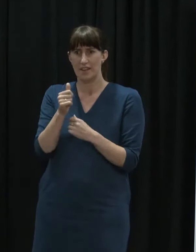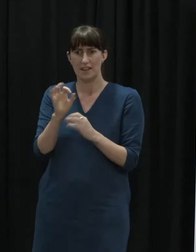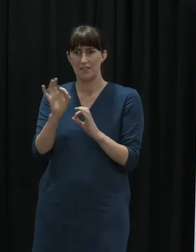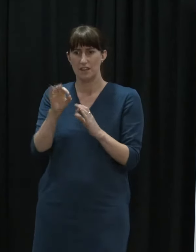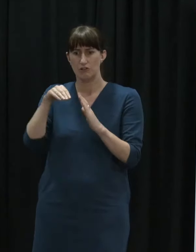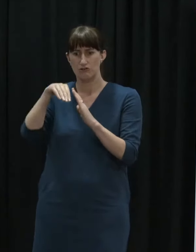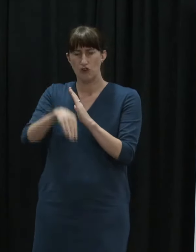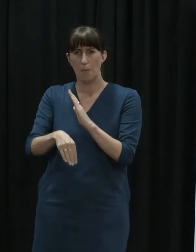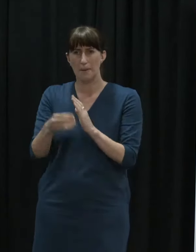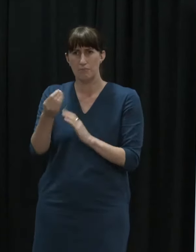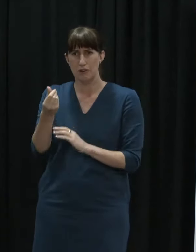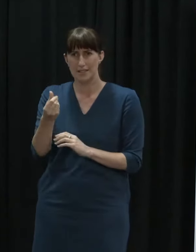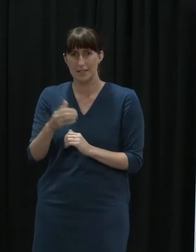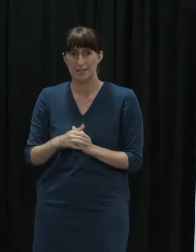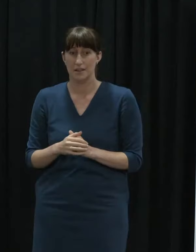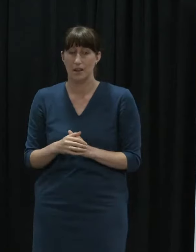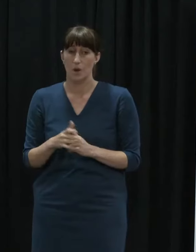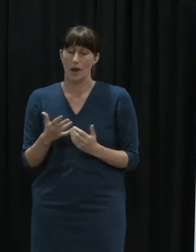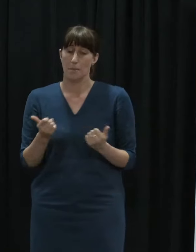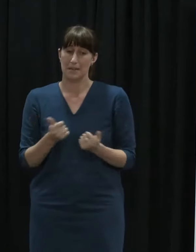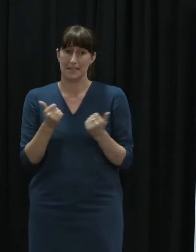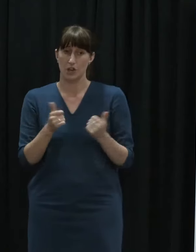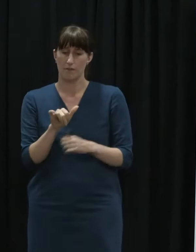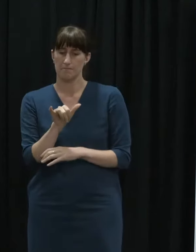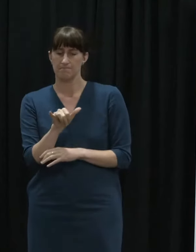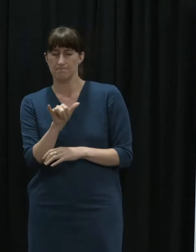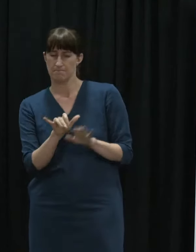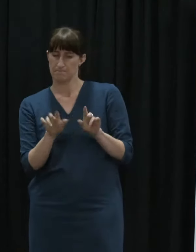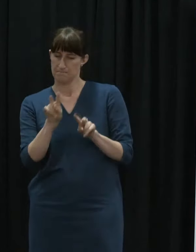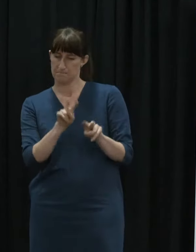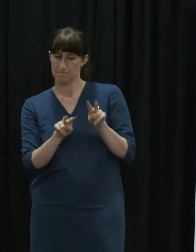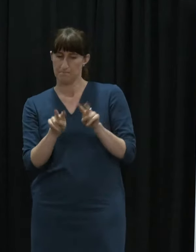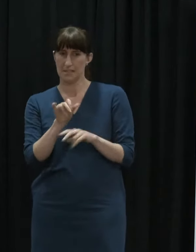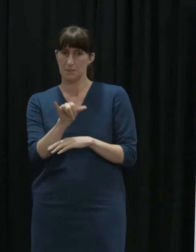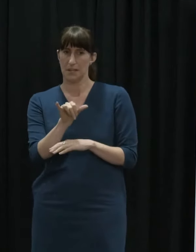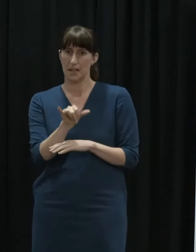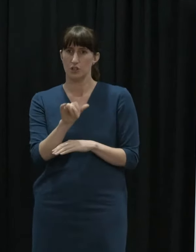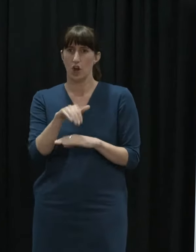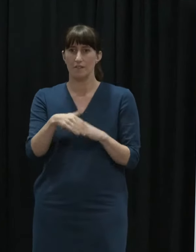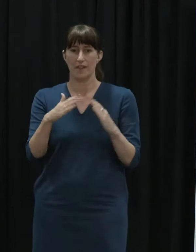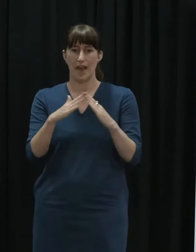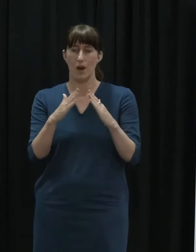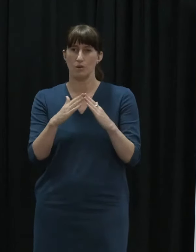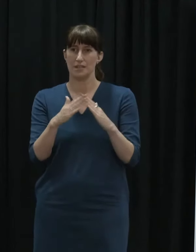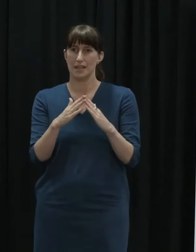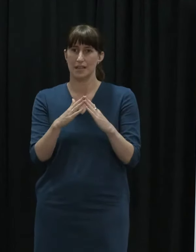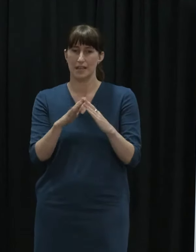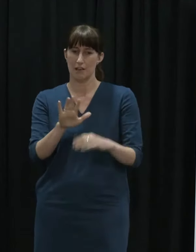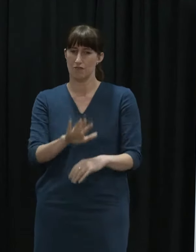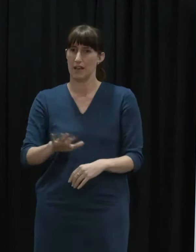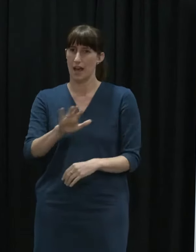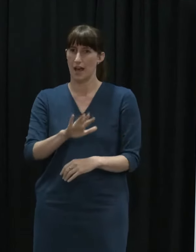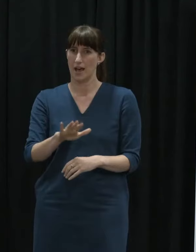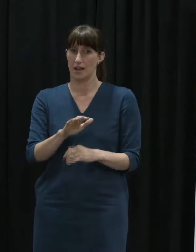to improve if there is no prospect of a fall in prices? You have heard, there is a